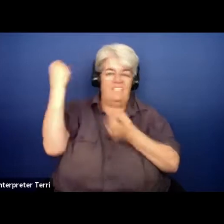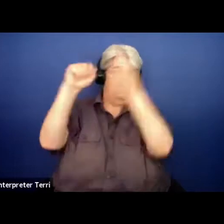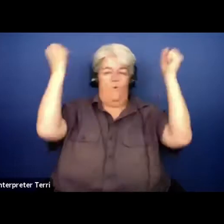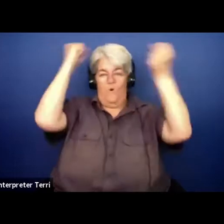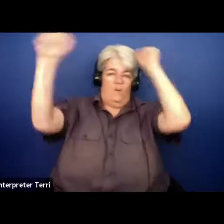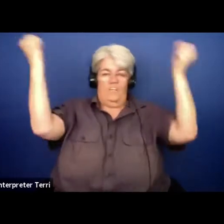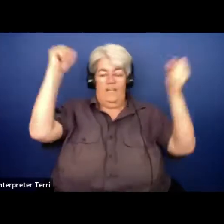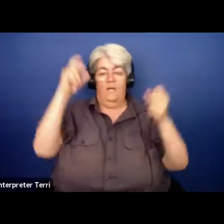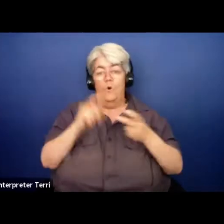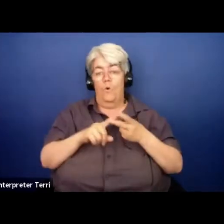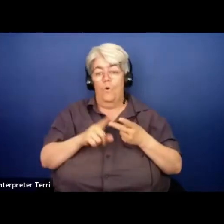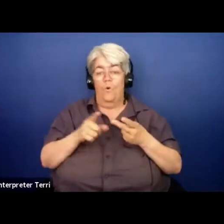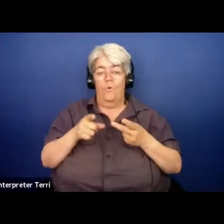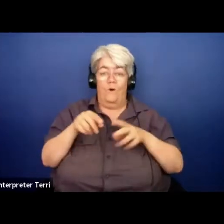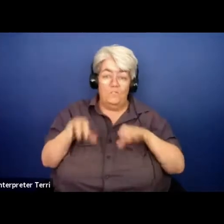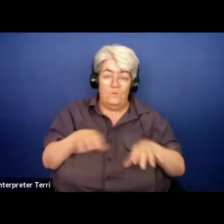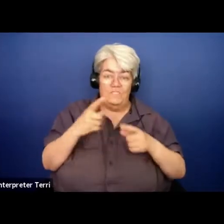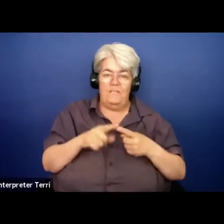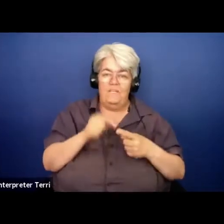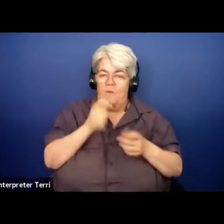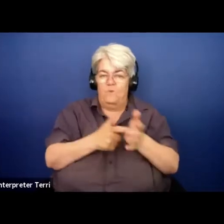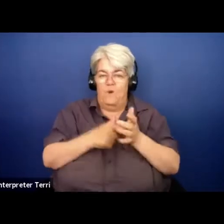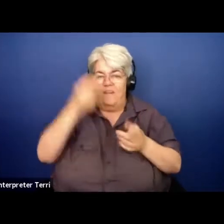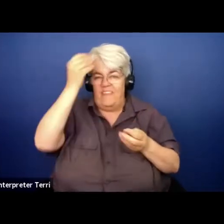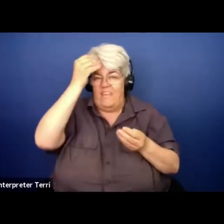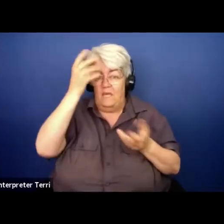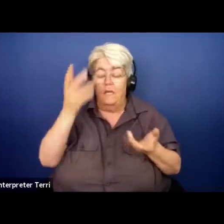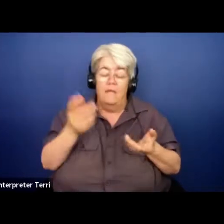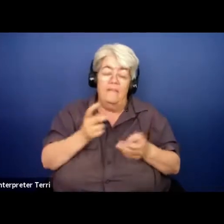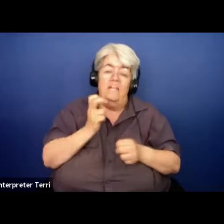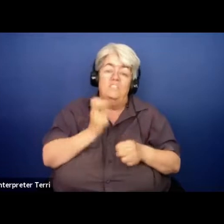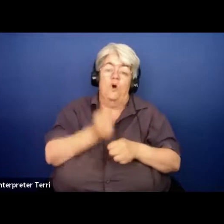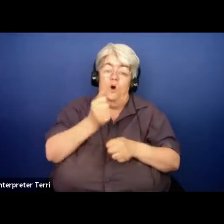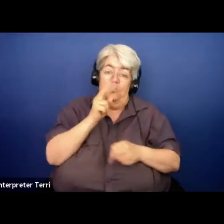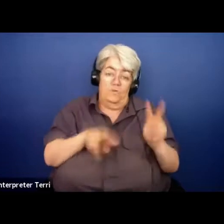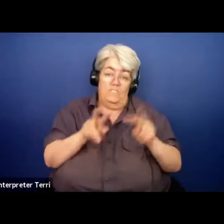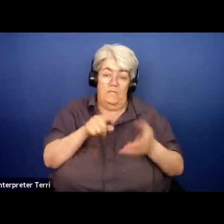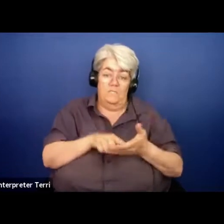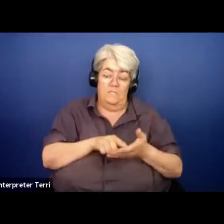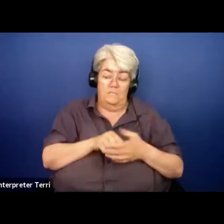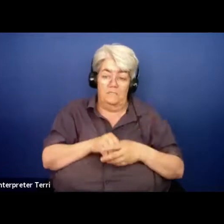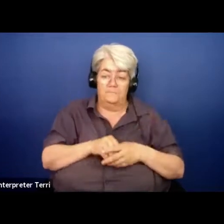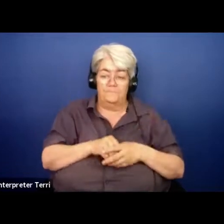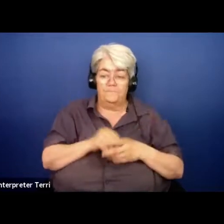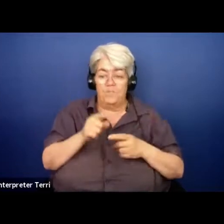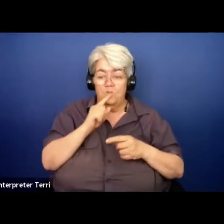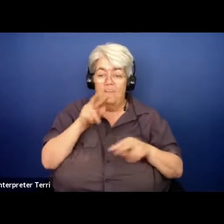something that doesn't require a lot of thought, it is harder to assess that. You've got to look at it really from two levels.